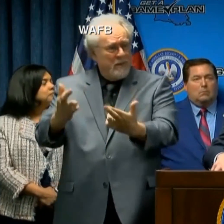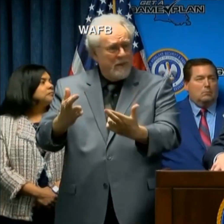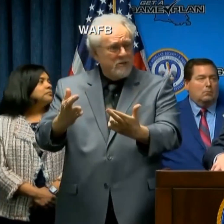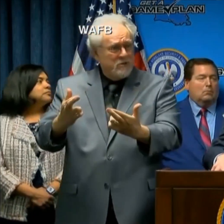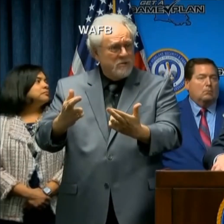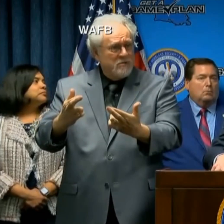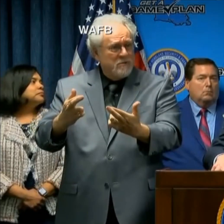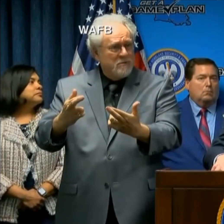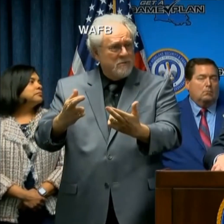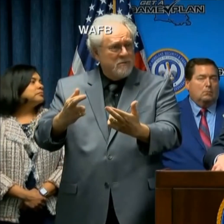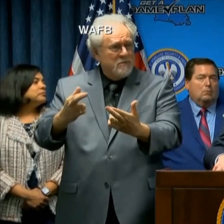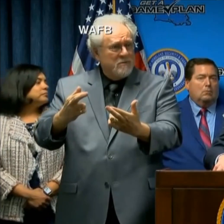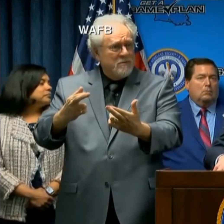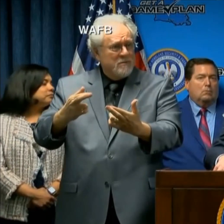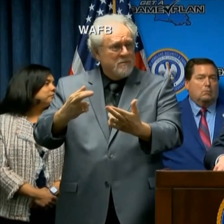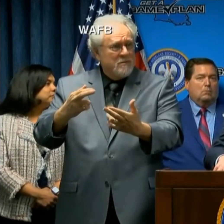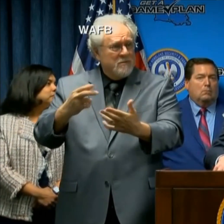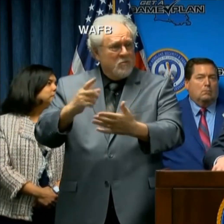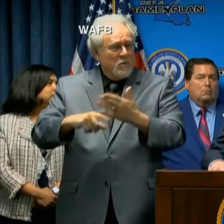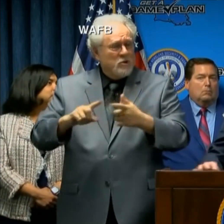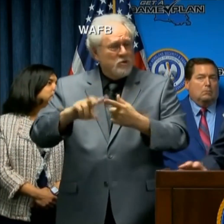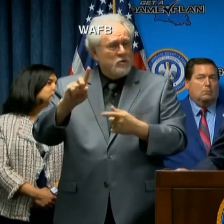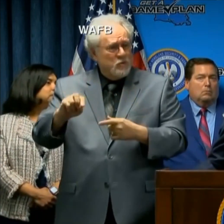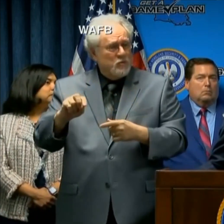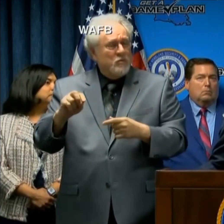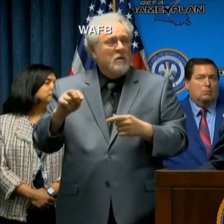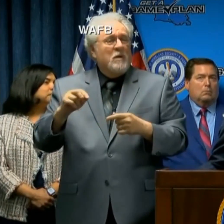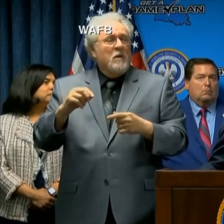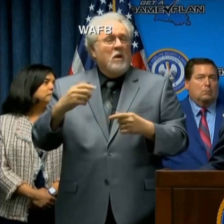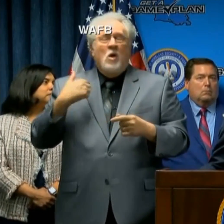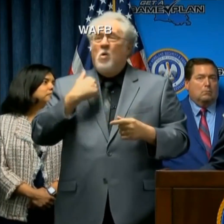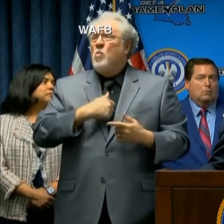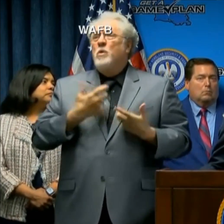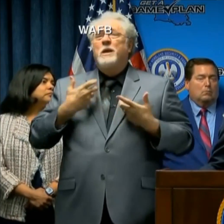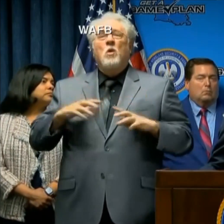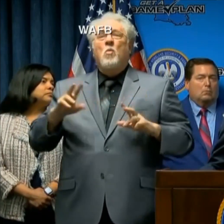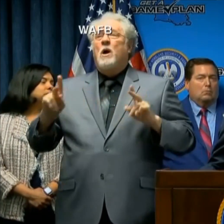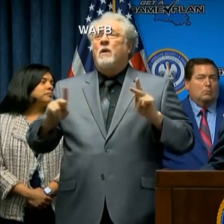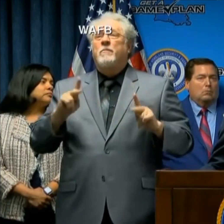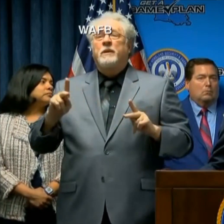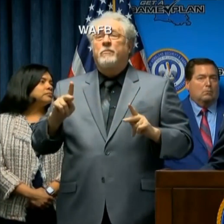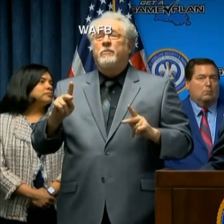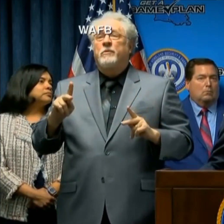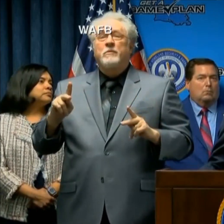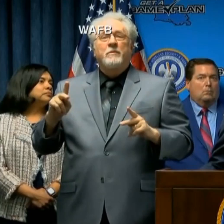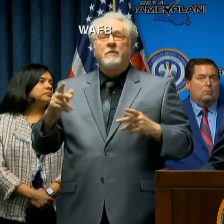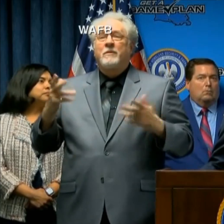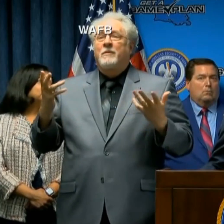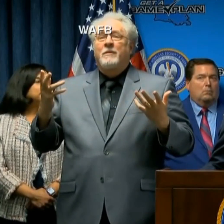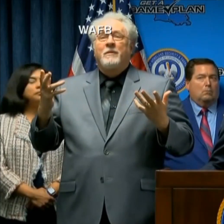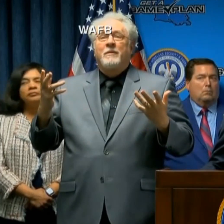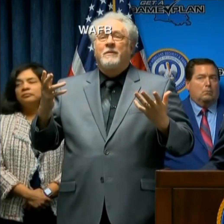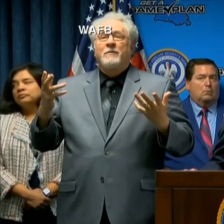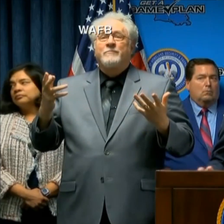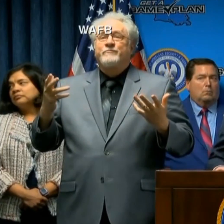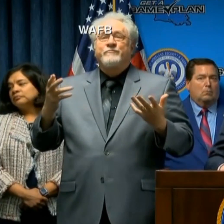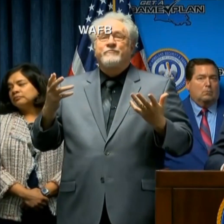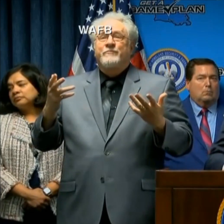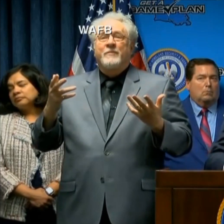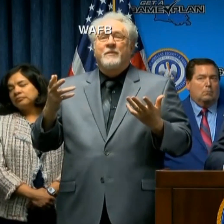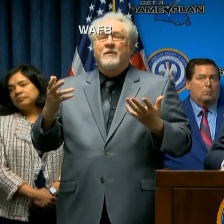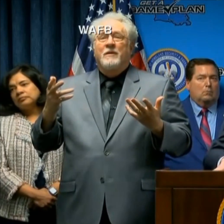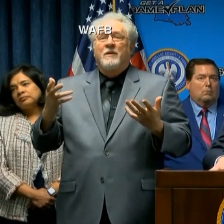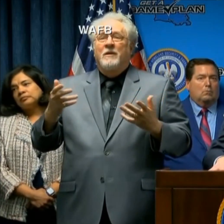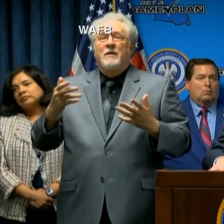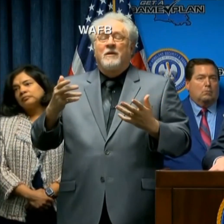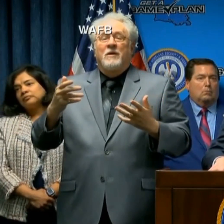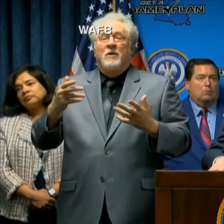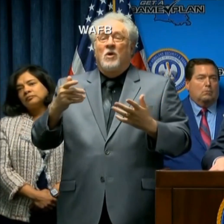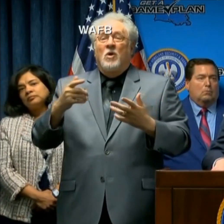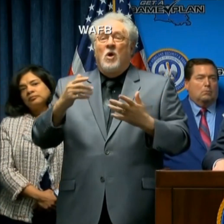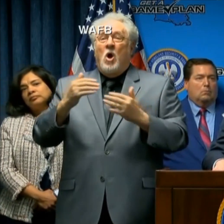are that are being given we don't want people out there who are over reacting